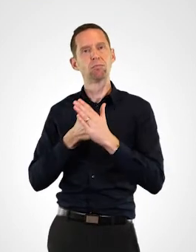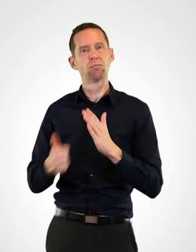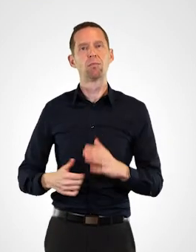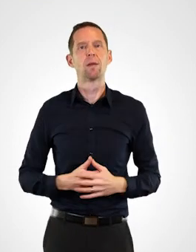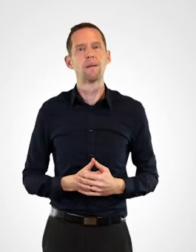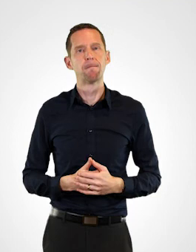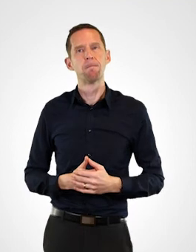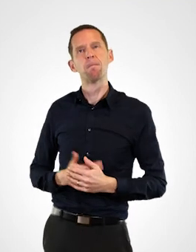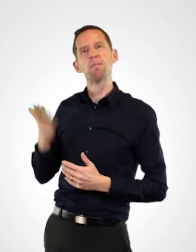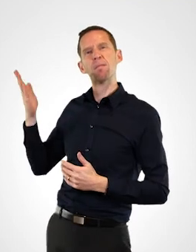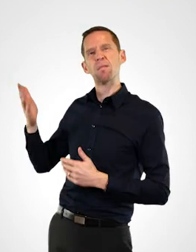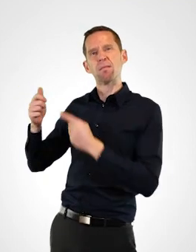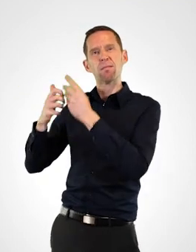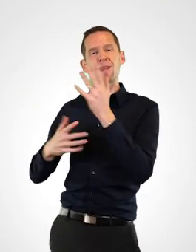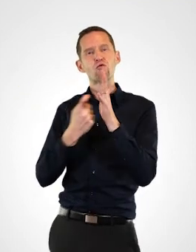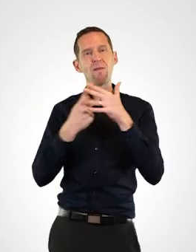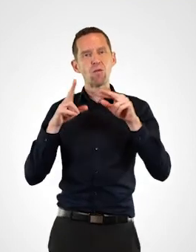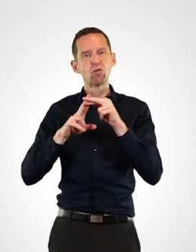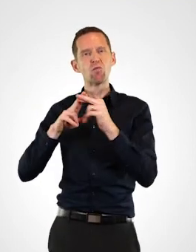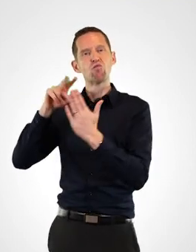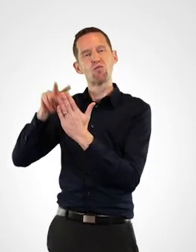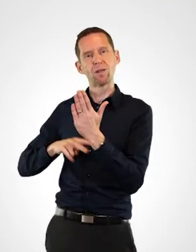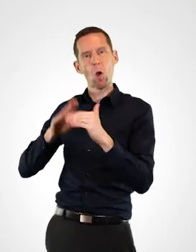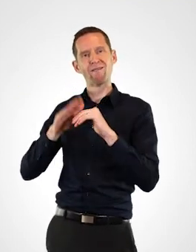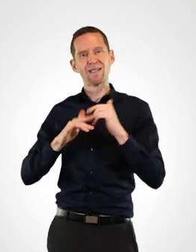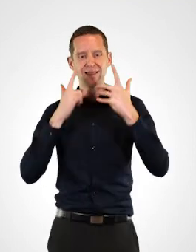And here are some references and related readings about assessment